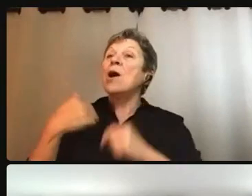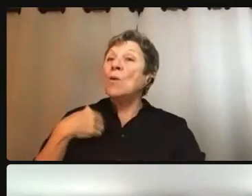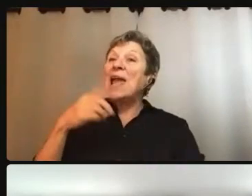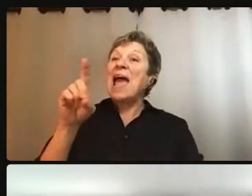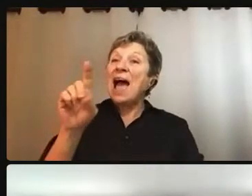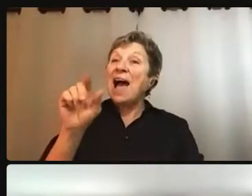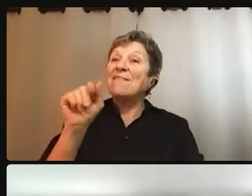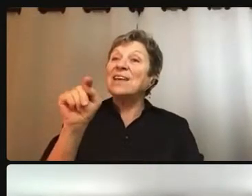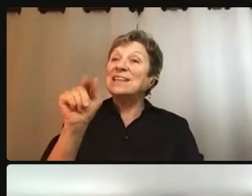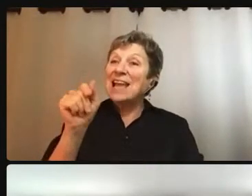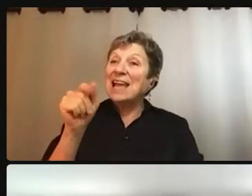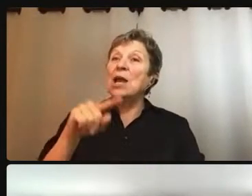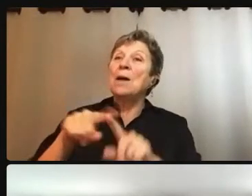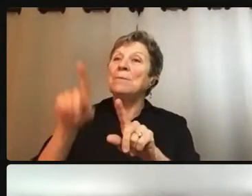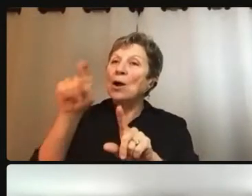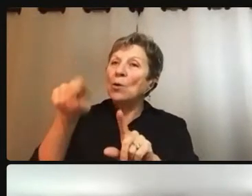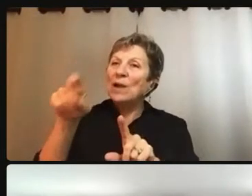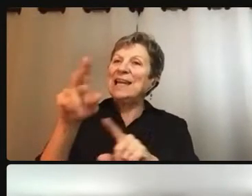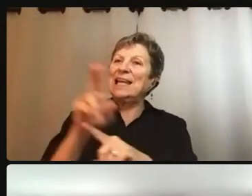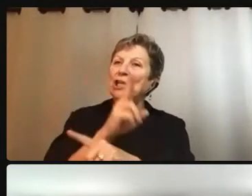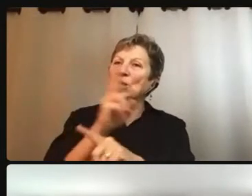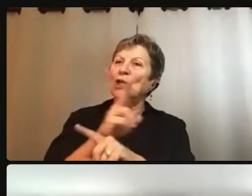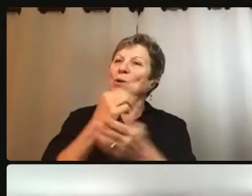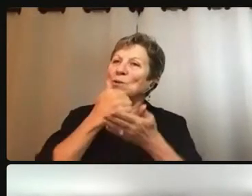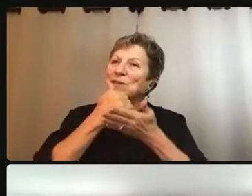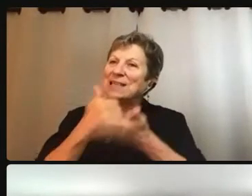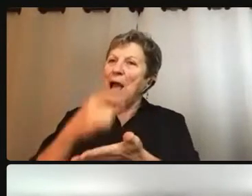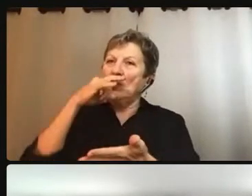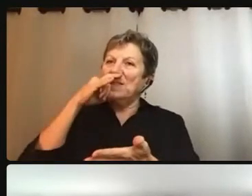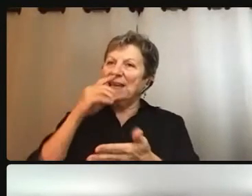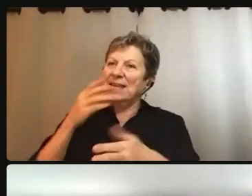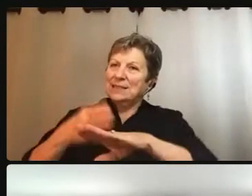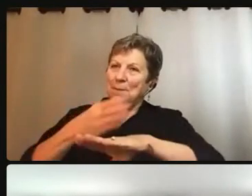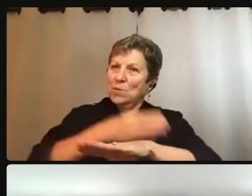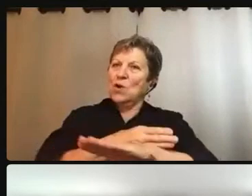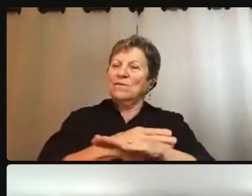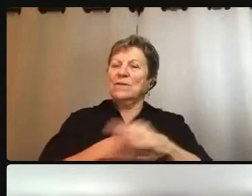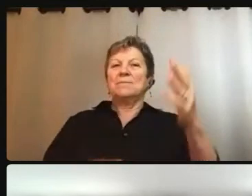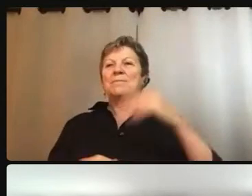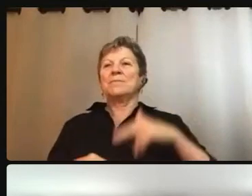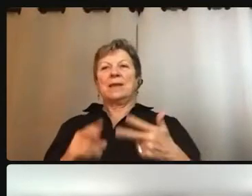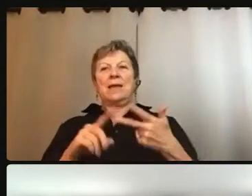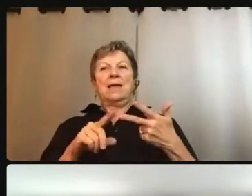SMALL GRUPS, SOME ONE ON ONE OPPORTUNITY.